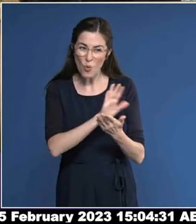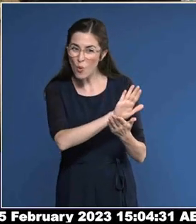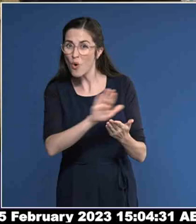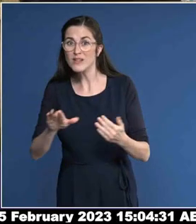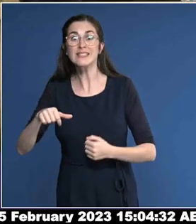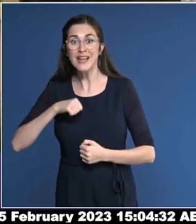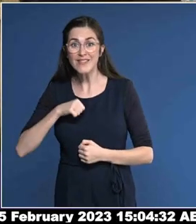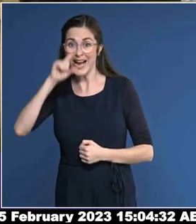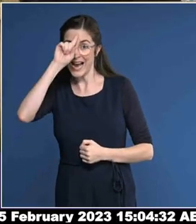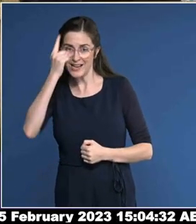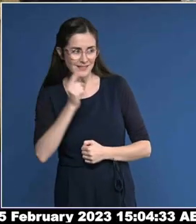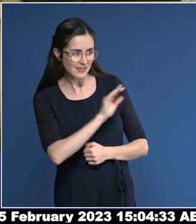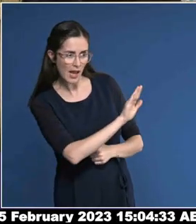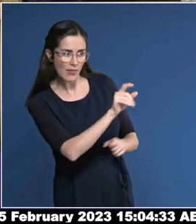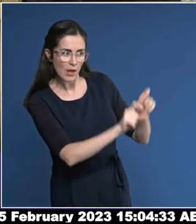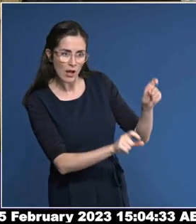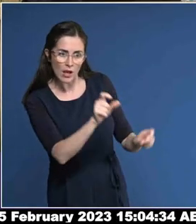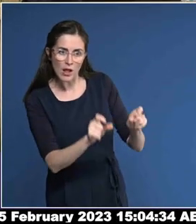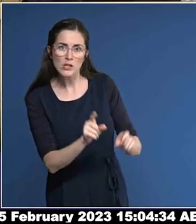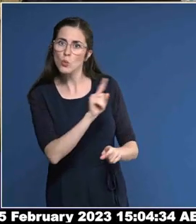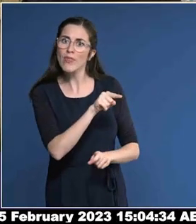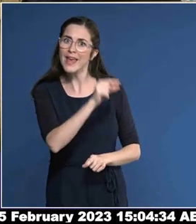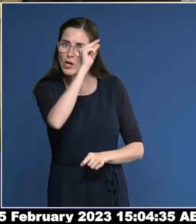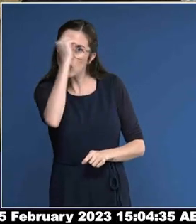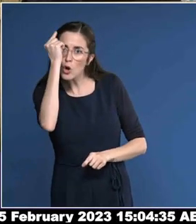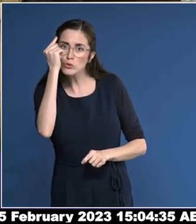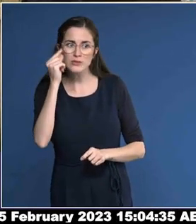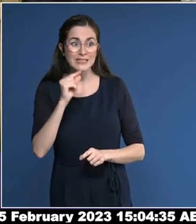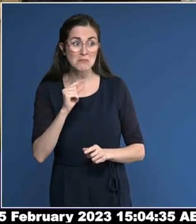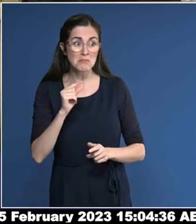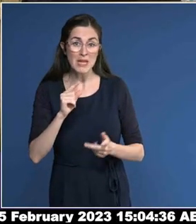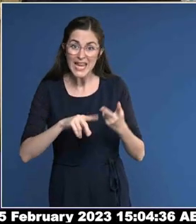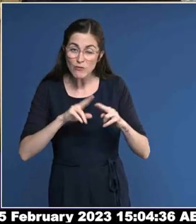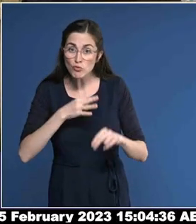Personal Outcome Measures and then being able to have - for example, we have a 24/7